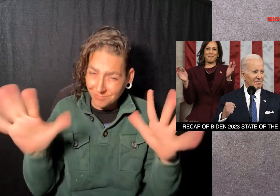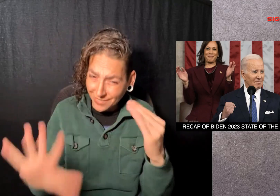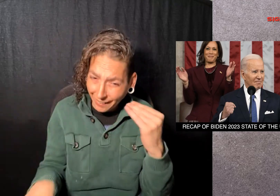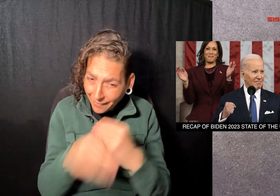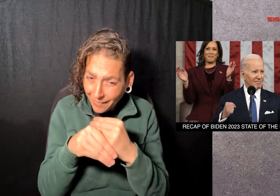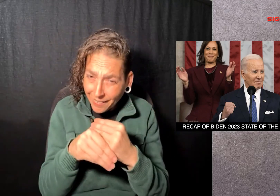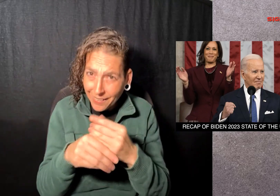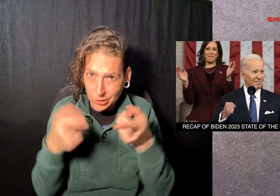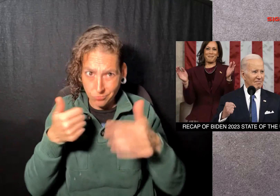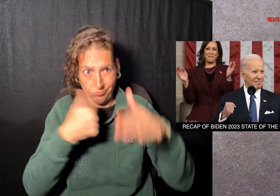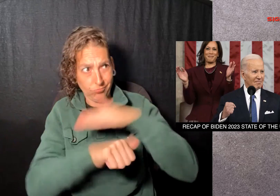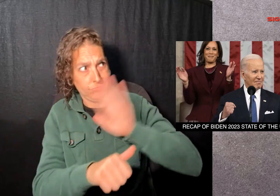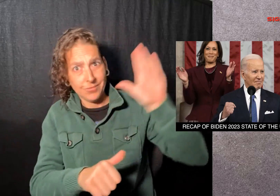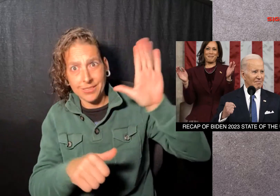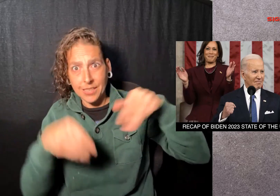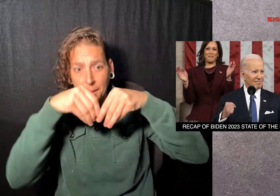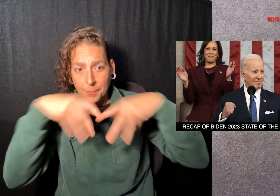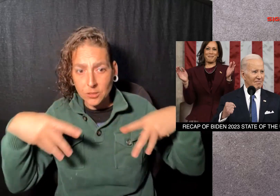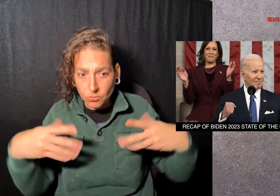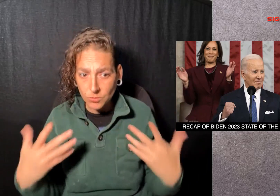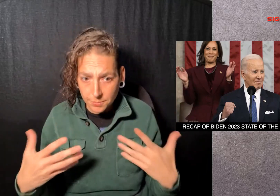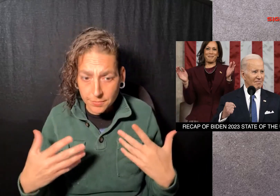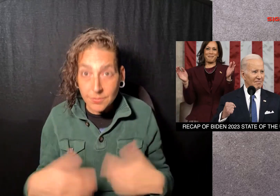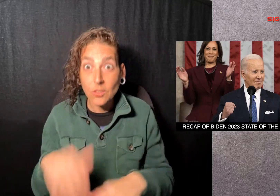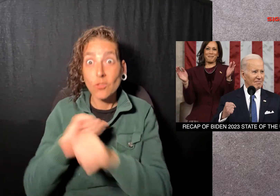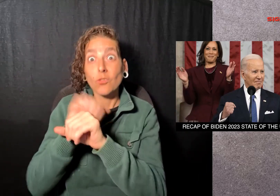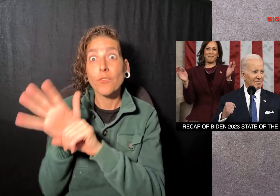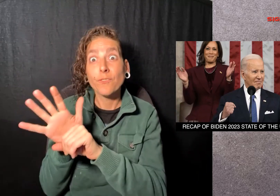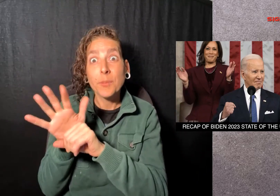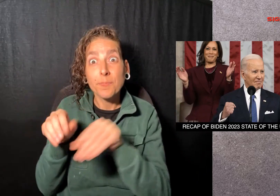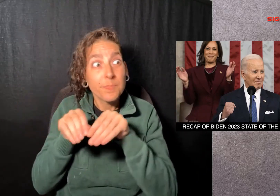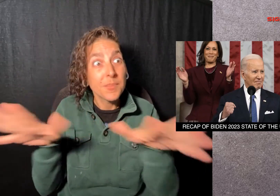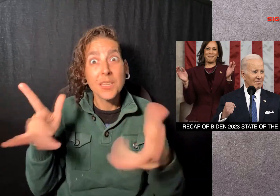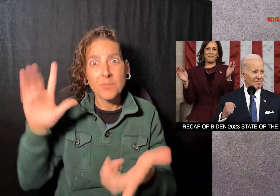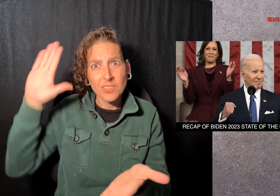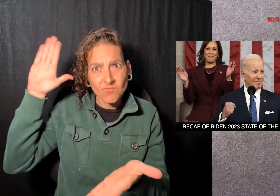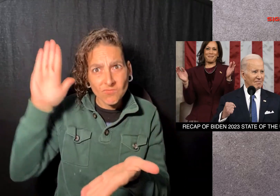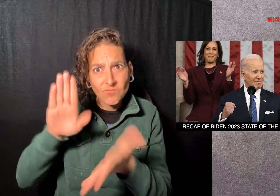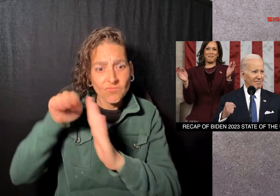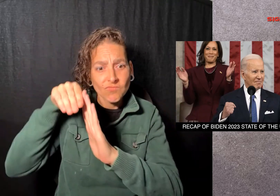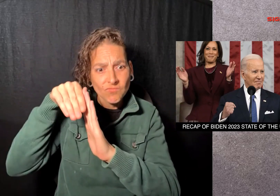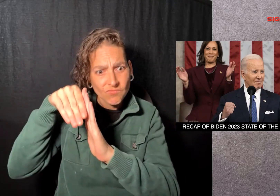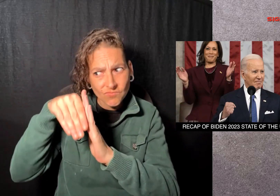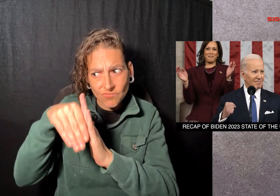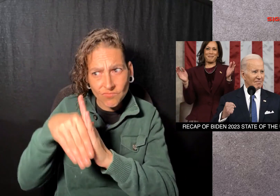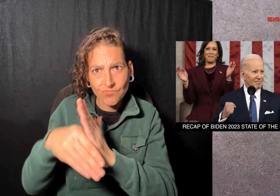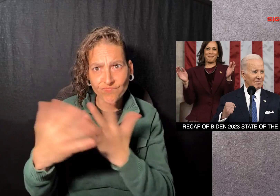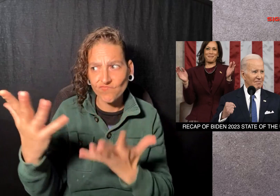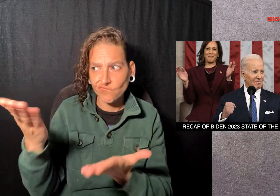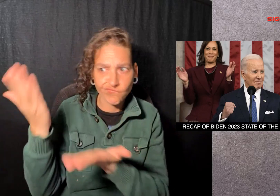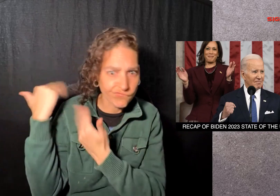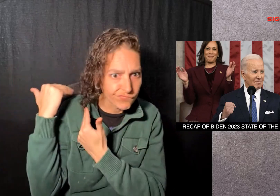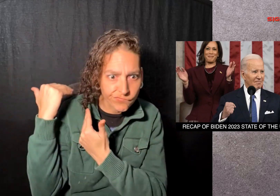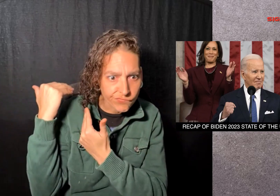have been added under his administration that the Covid 19 pandemic is now in the rearview